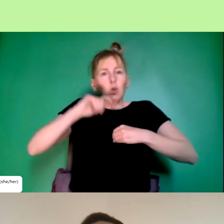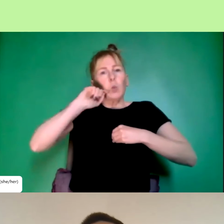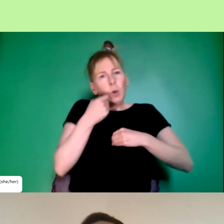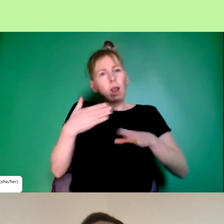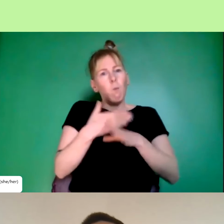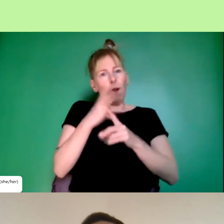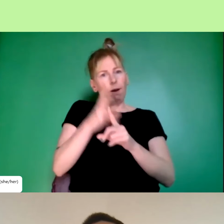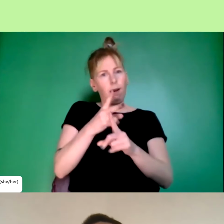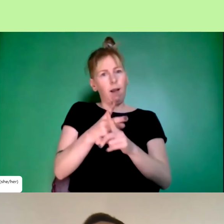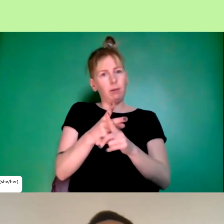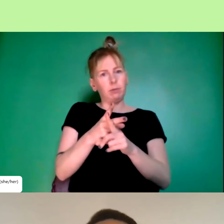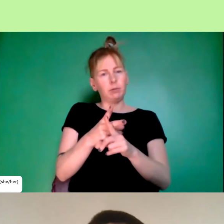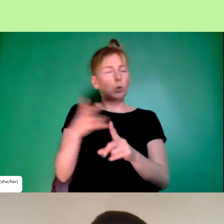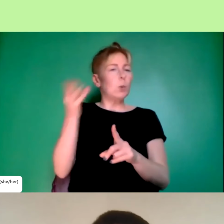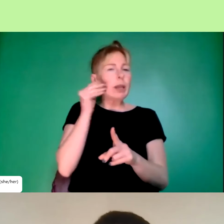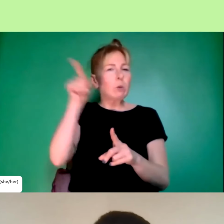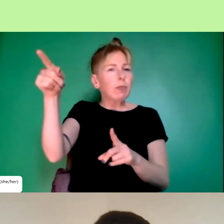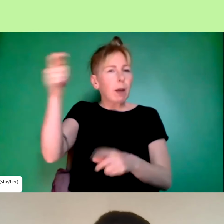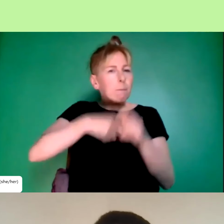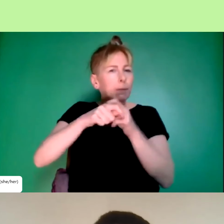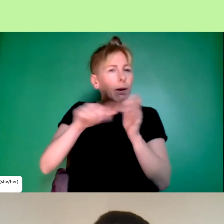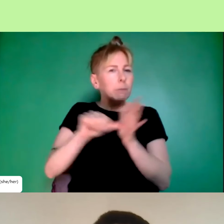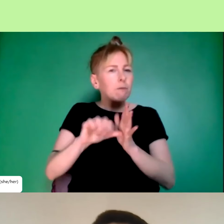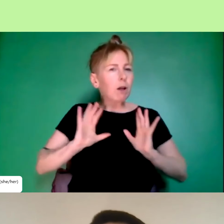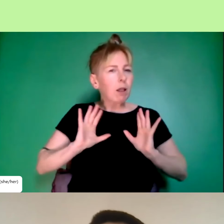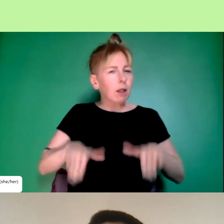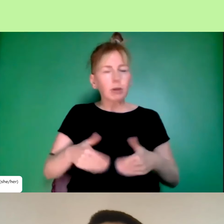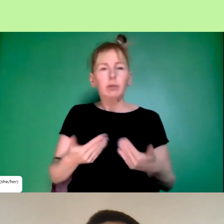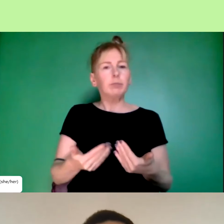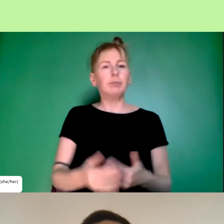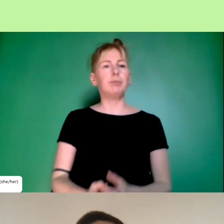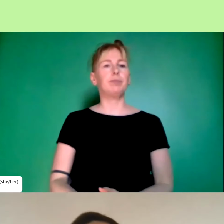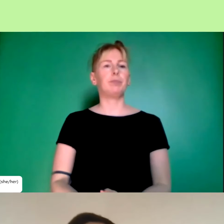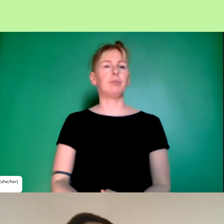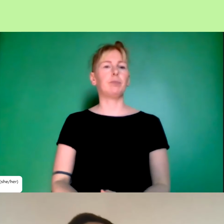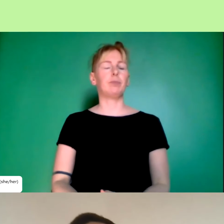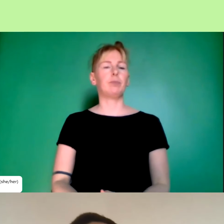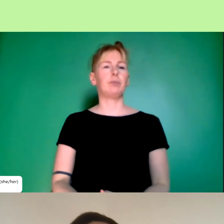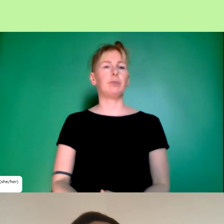So you do feel like, you know, the stuff we were talking about now sort of